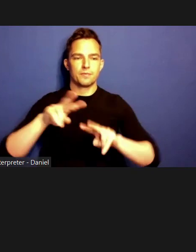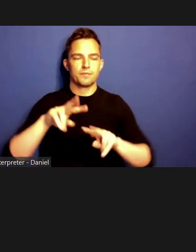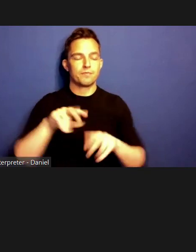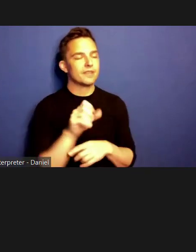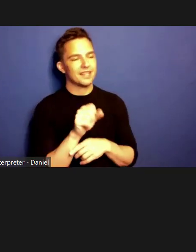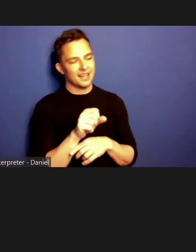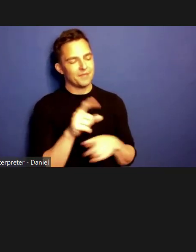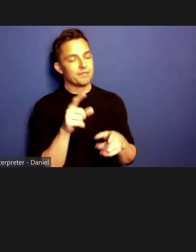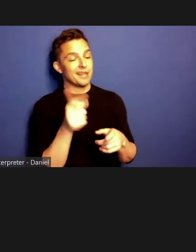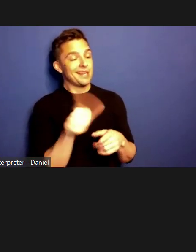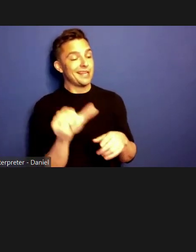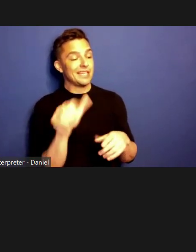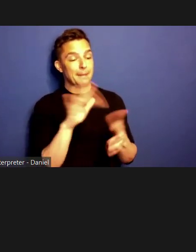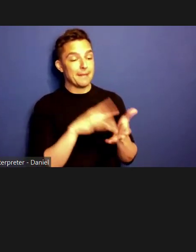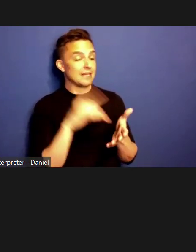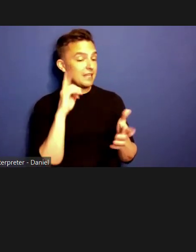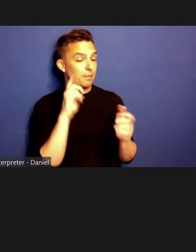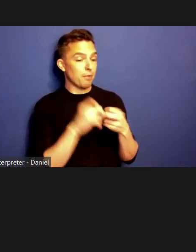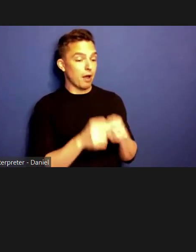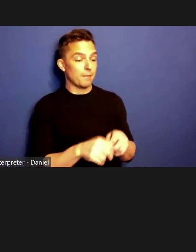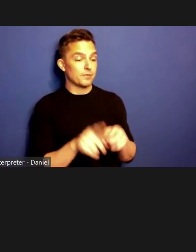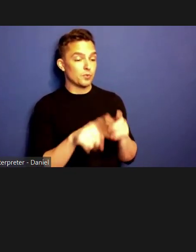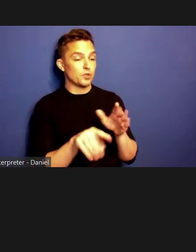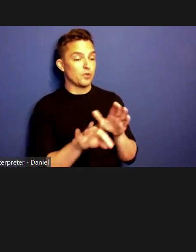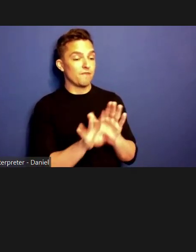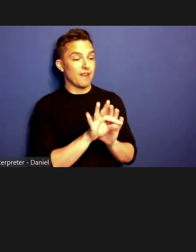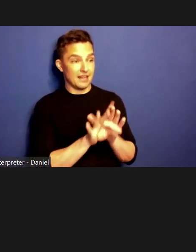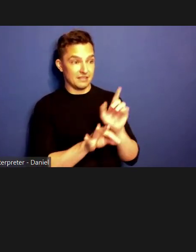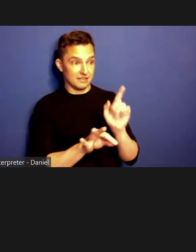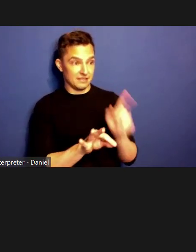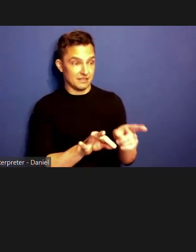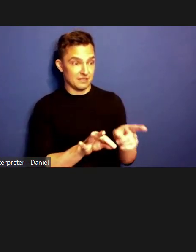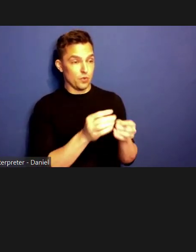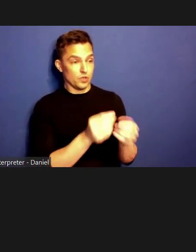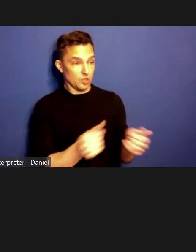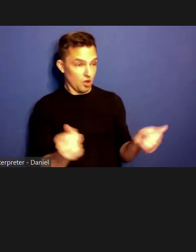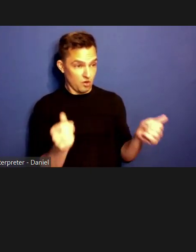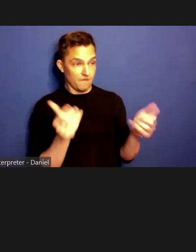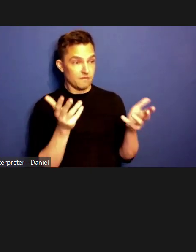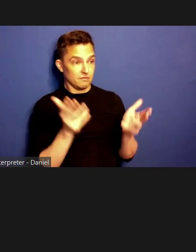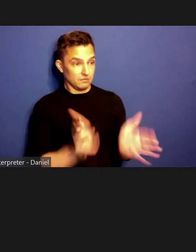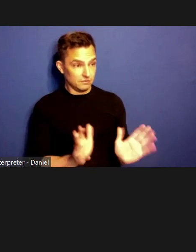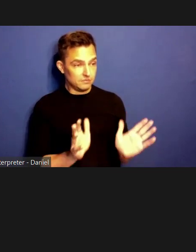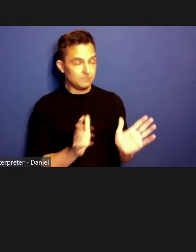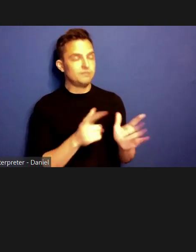been identified and resolved, we stay in touch with that middle ear